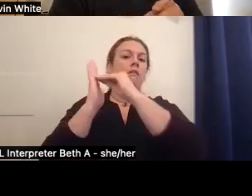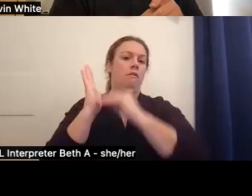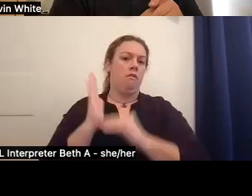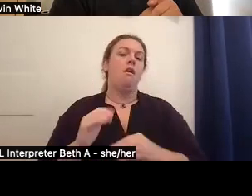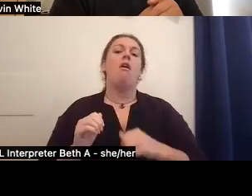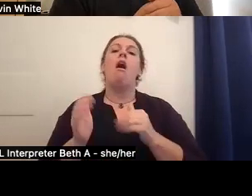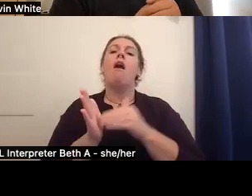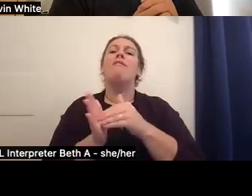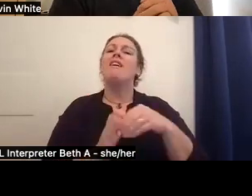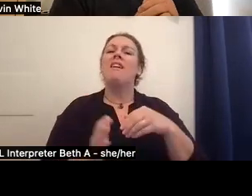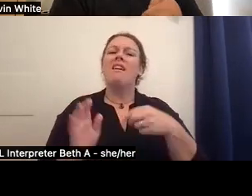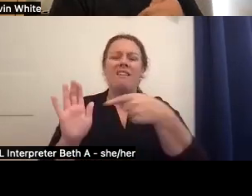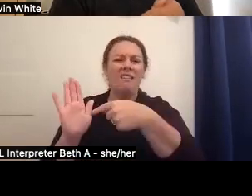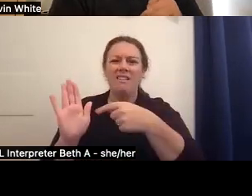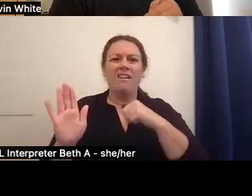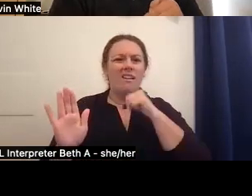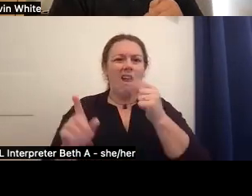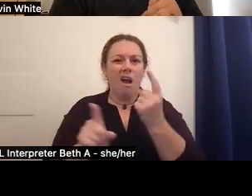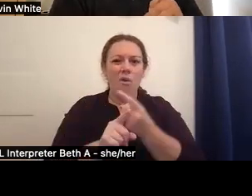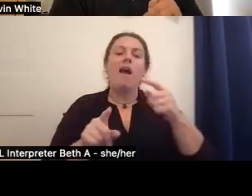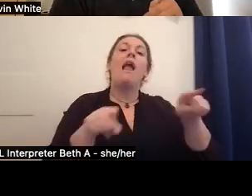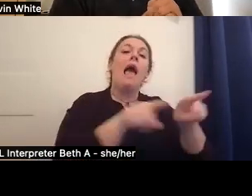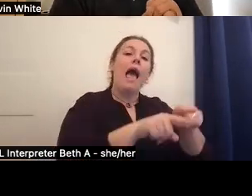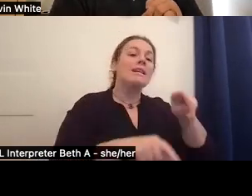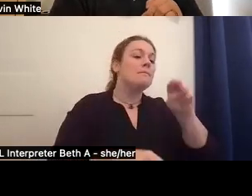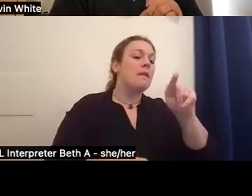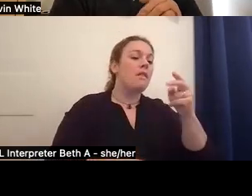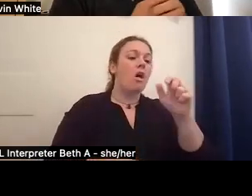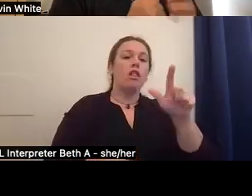archive collections and museum collections are treasure troves to revisit these value systems,